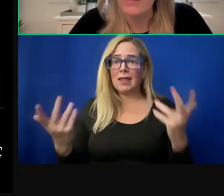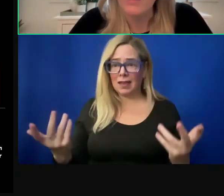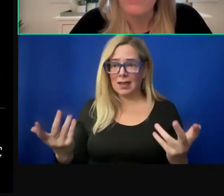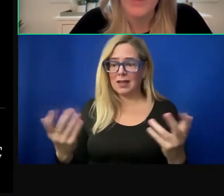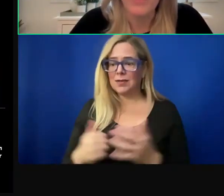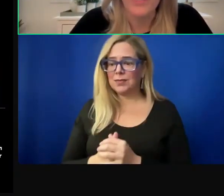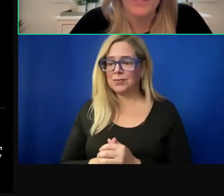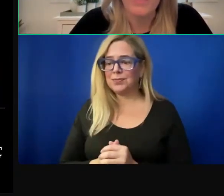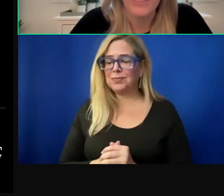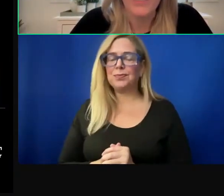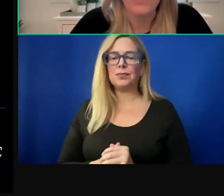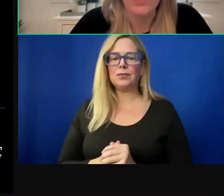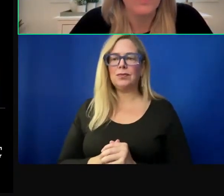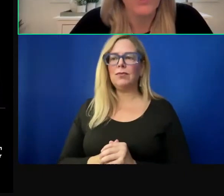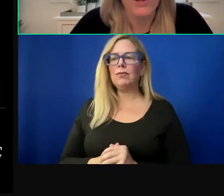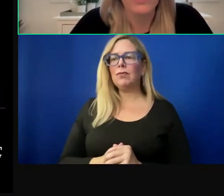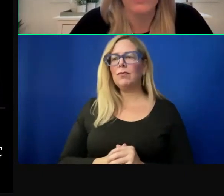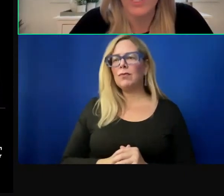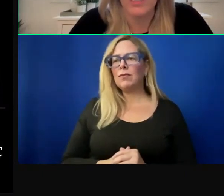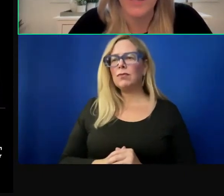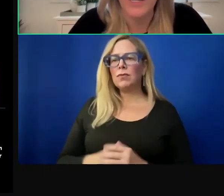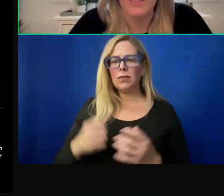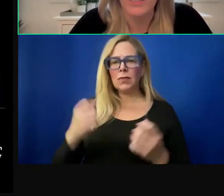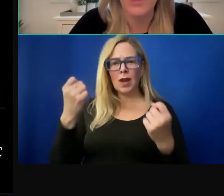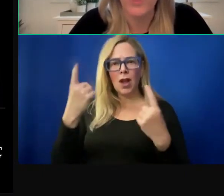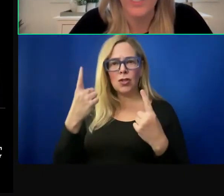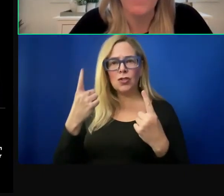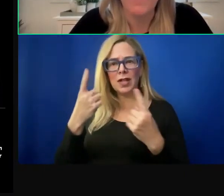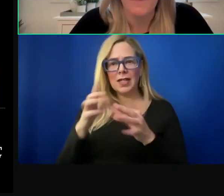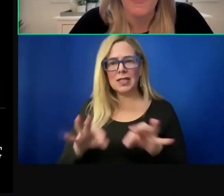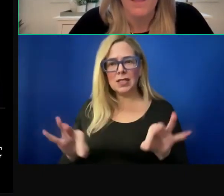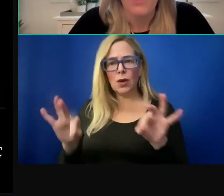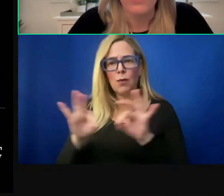health for people with disabilities, which is important when we're talking about health equity.